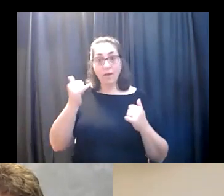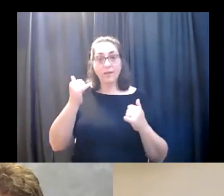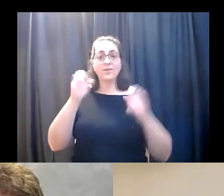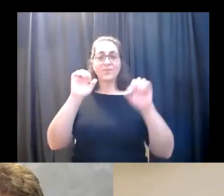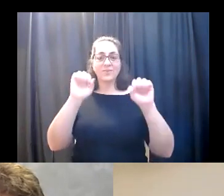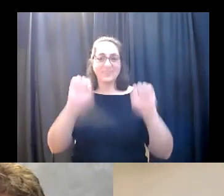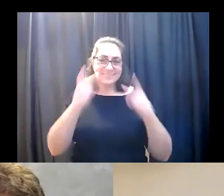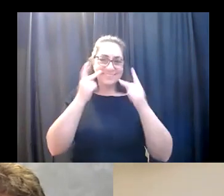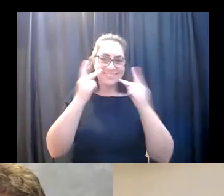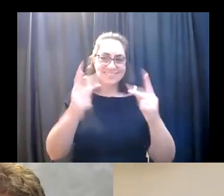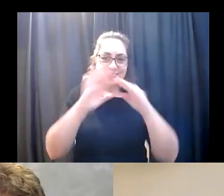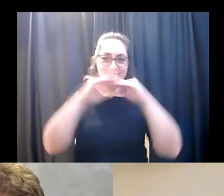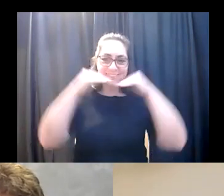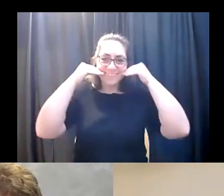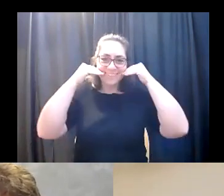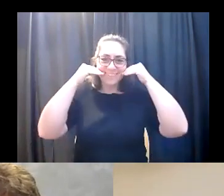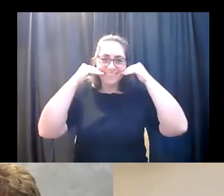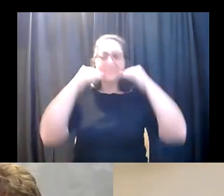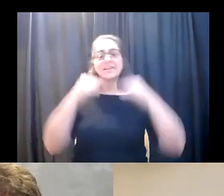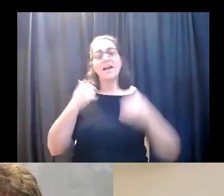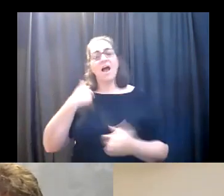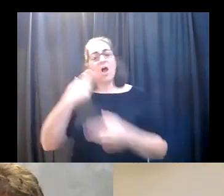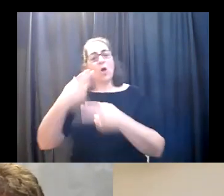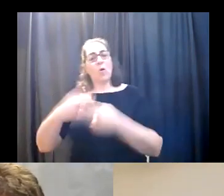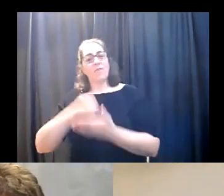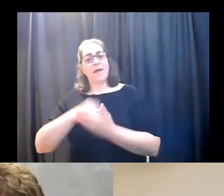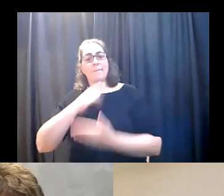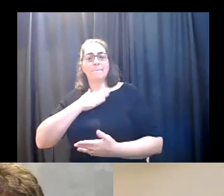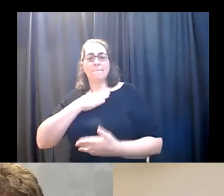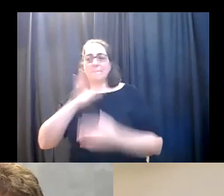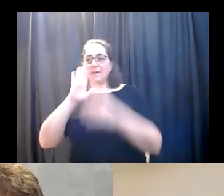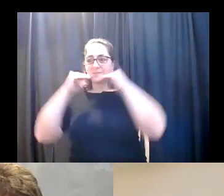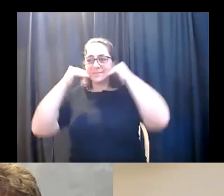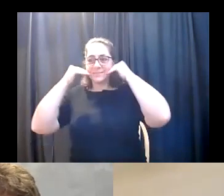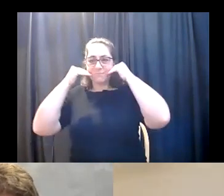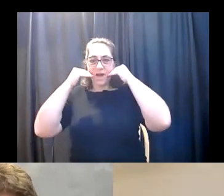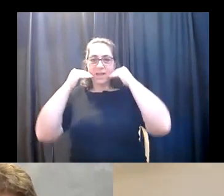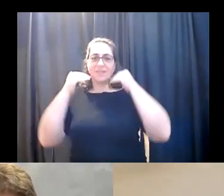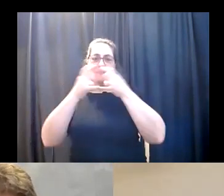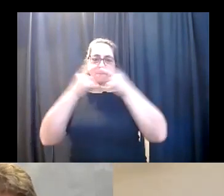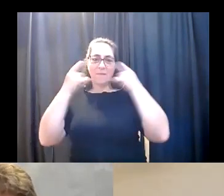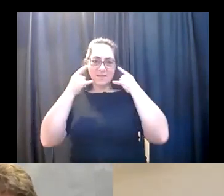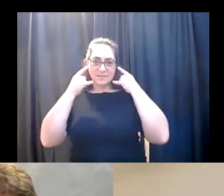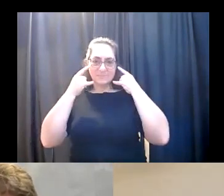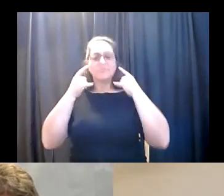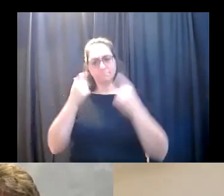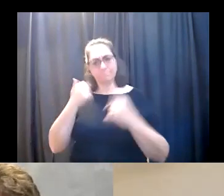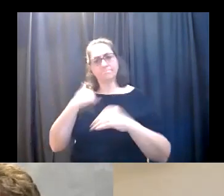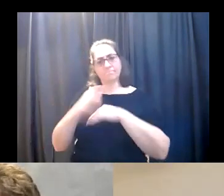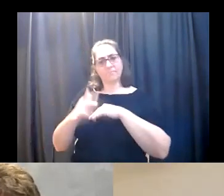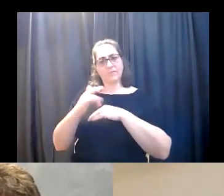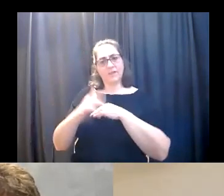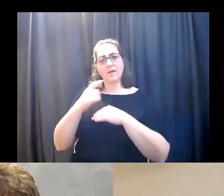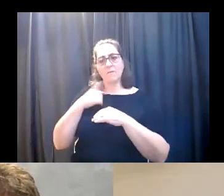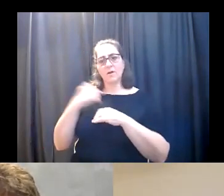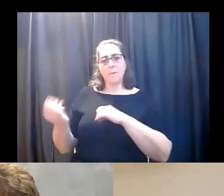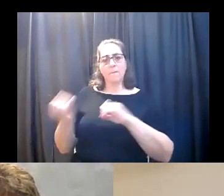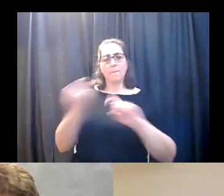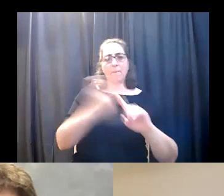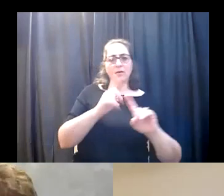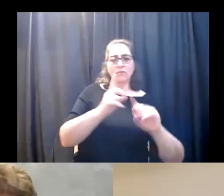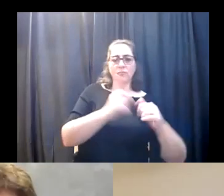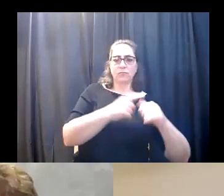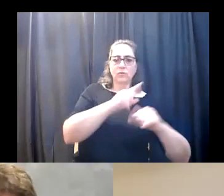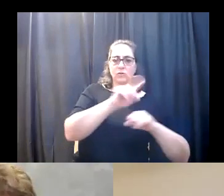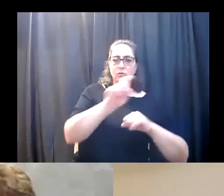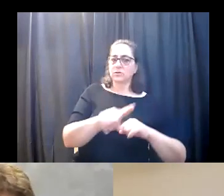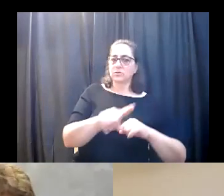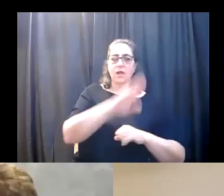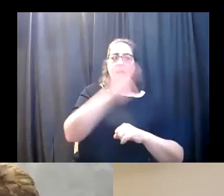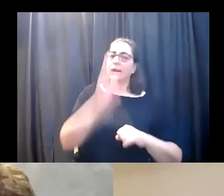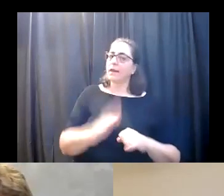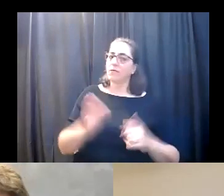Dr. Rennert, something to ?awd >> Yes, my suggestion is to be familiar with